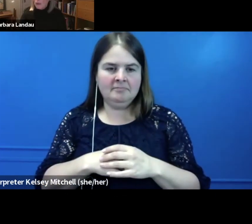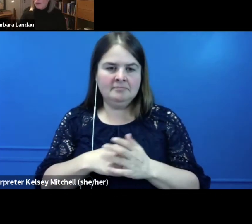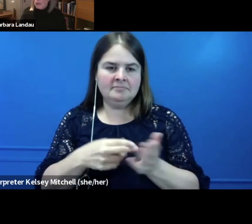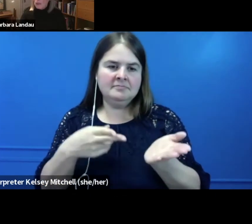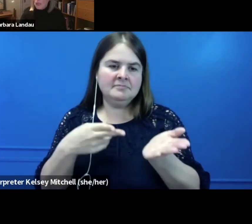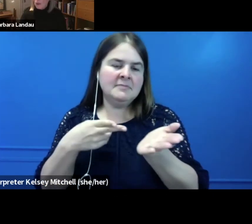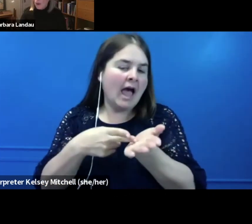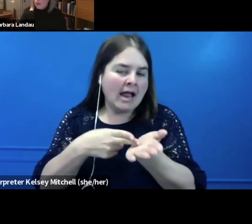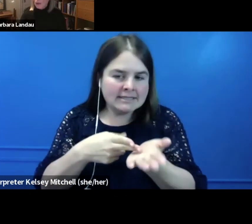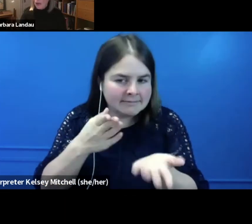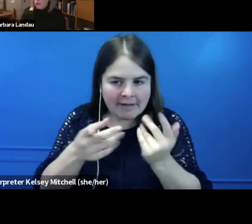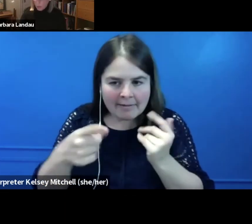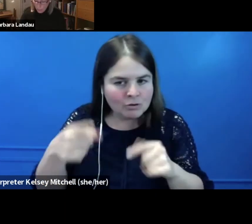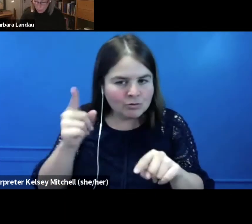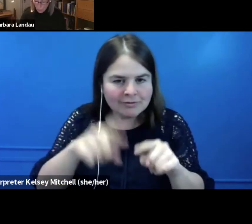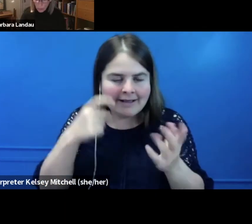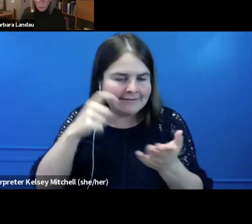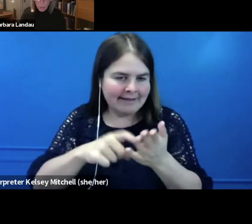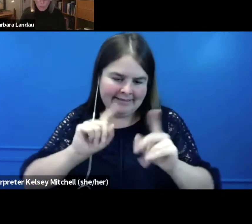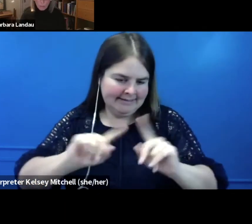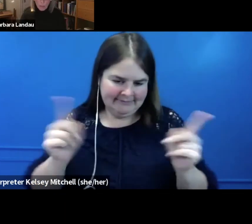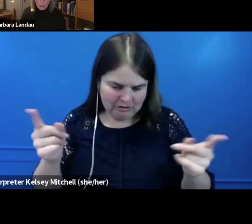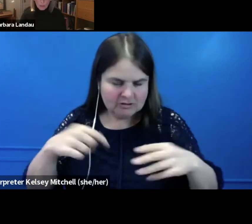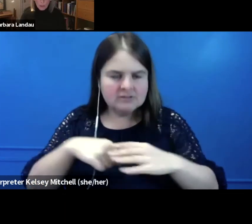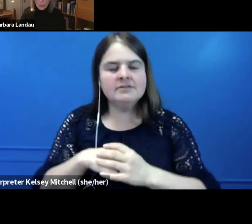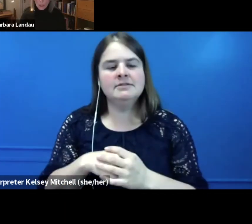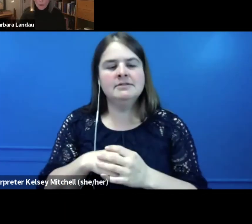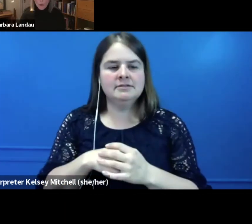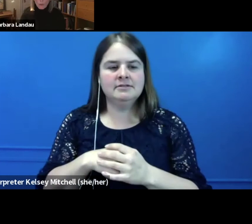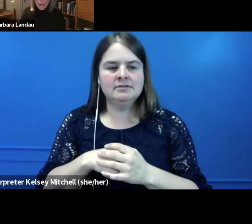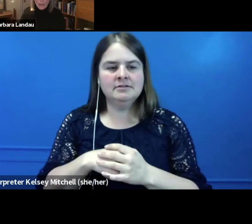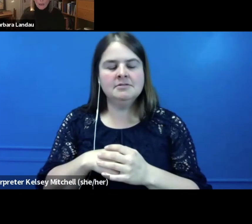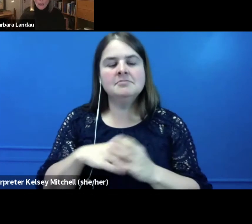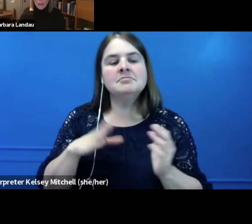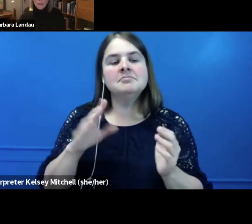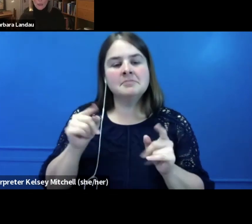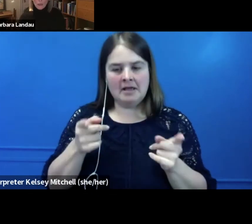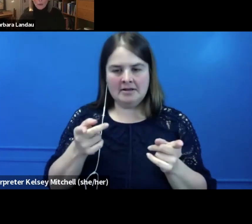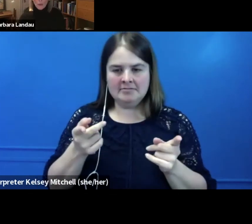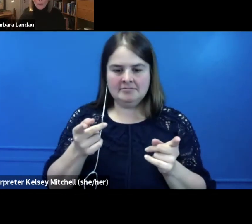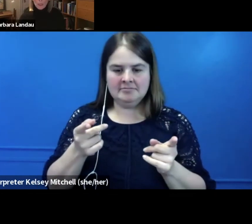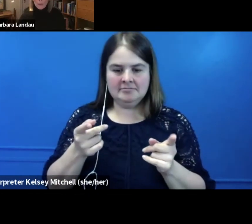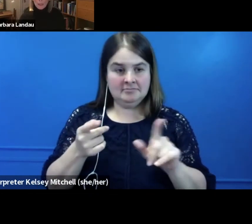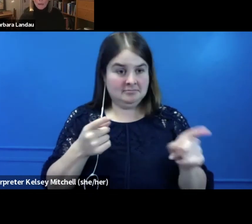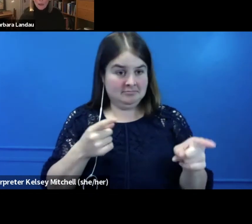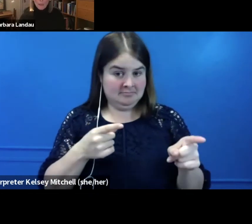difference that's what we found with raiders but just to see if you were right